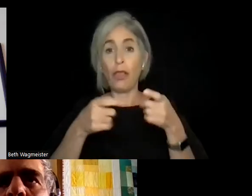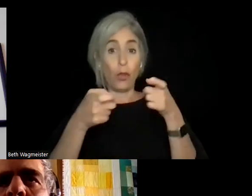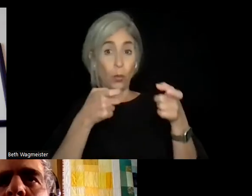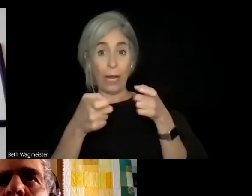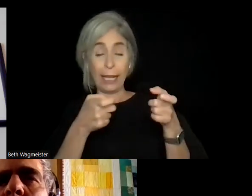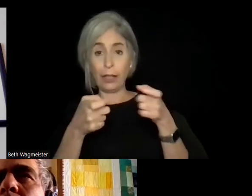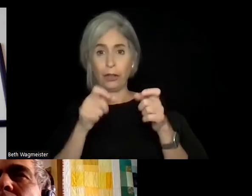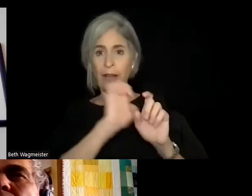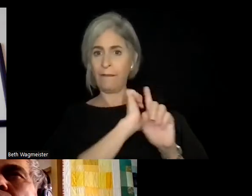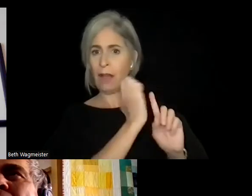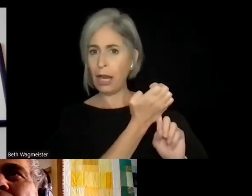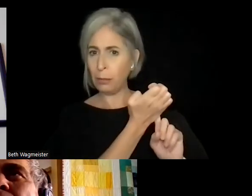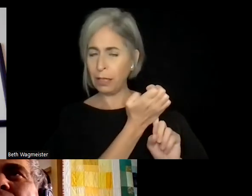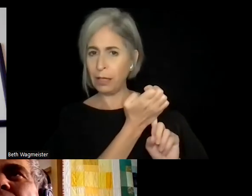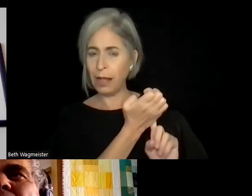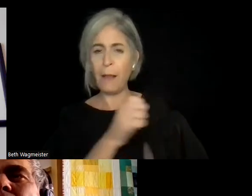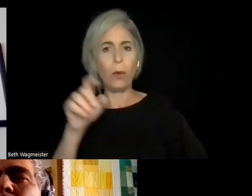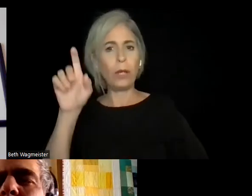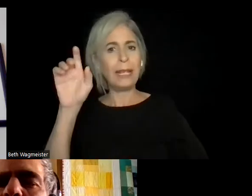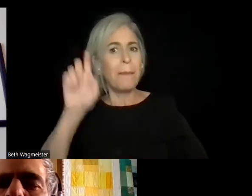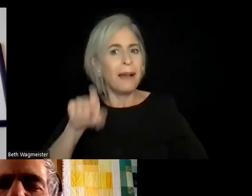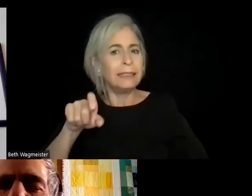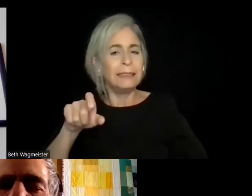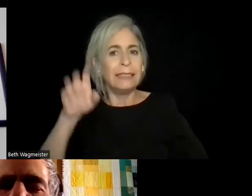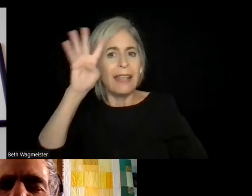that up with policy, big data, big government, et cetera,